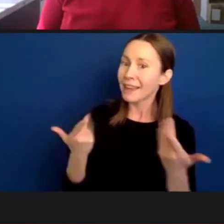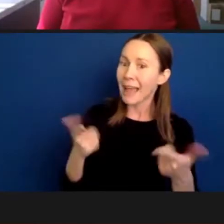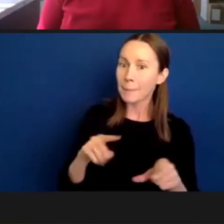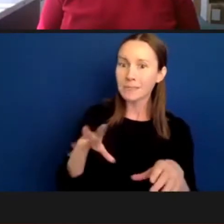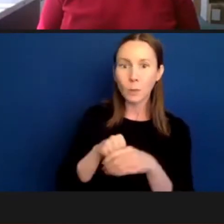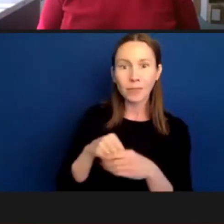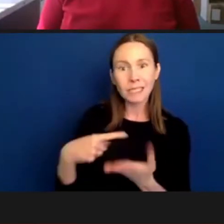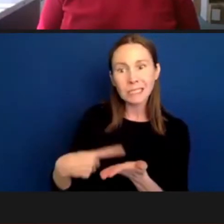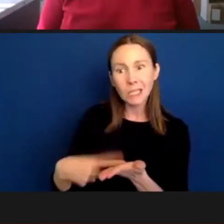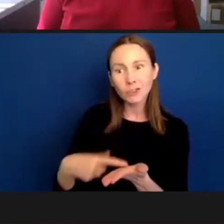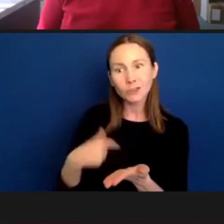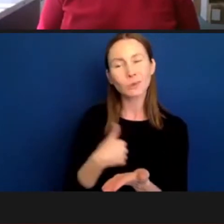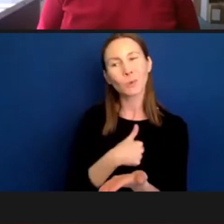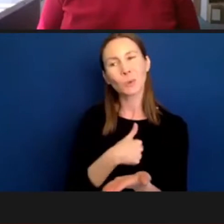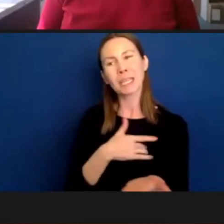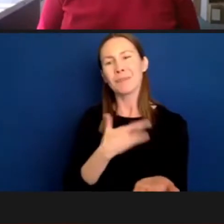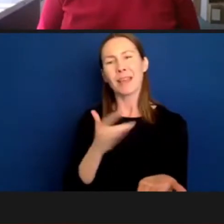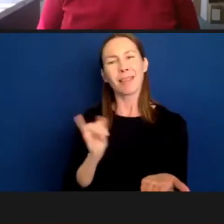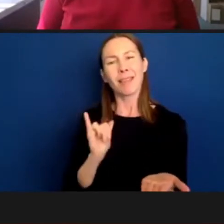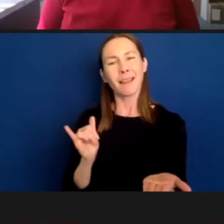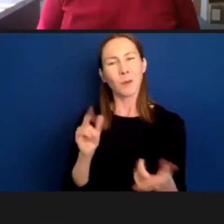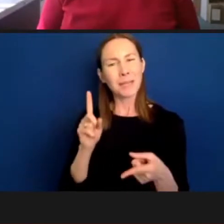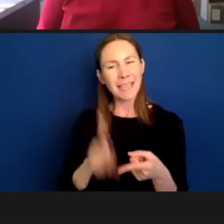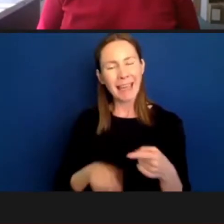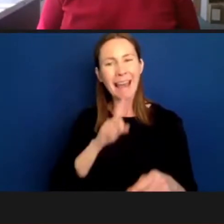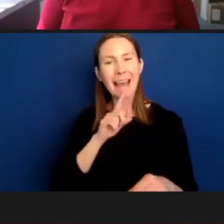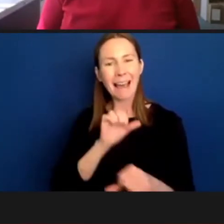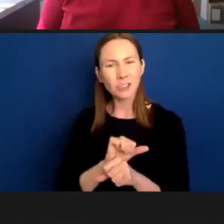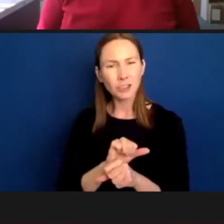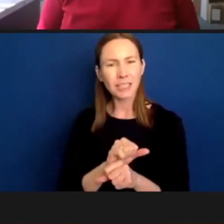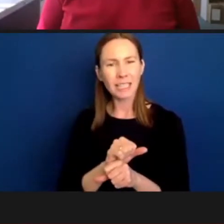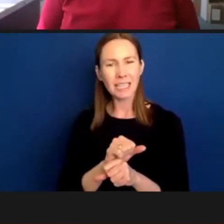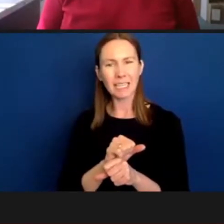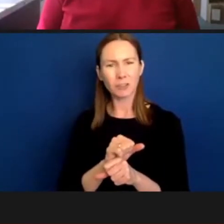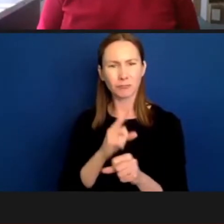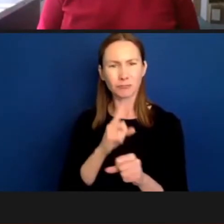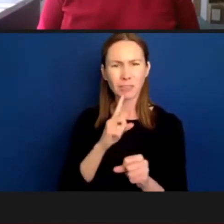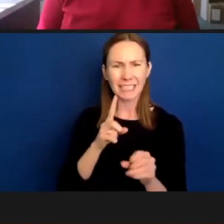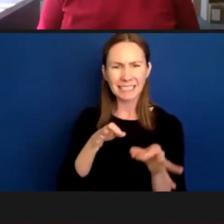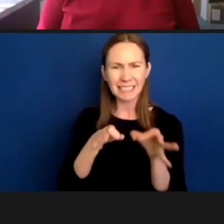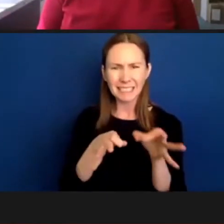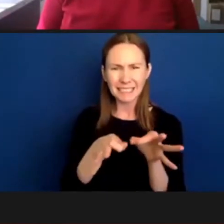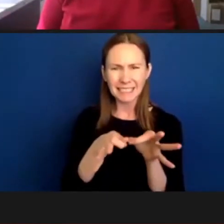that we can't actually exact the change that needs to be exacted.